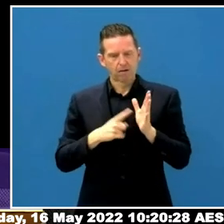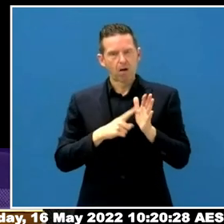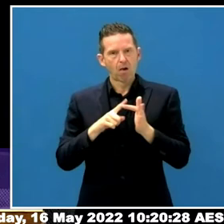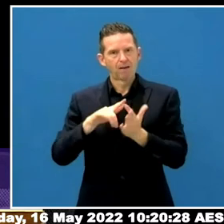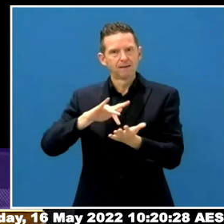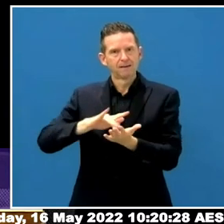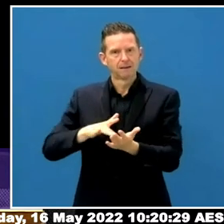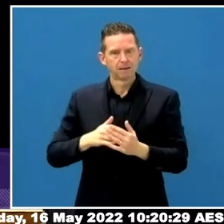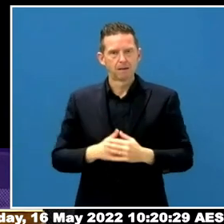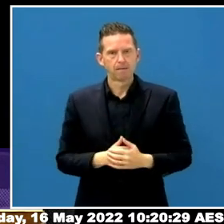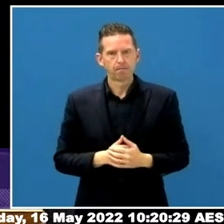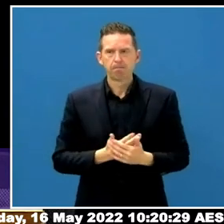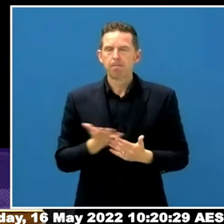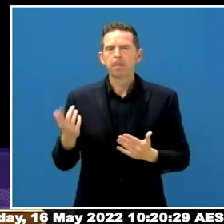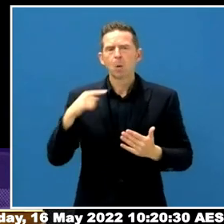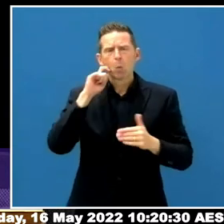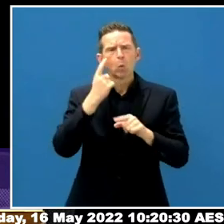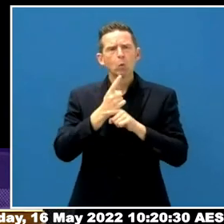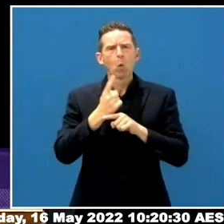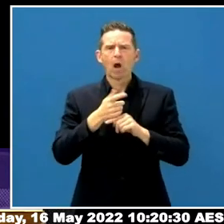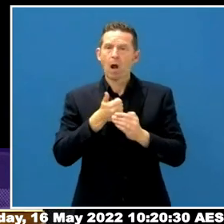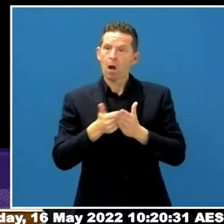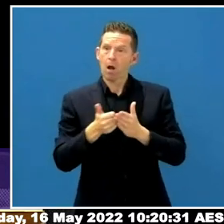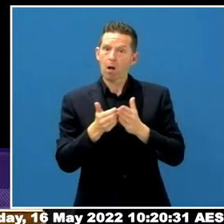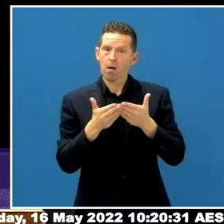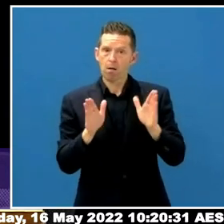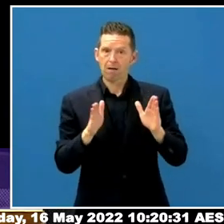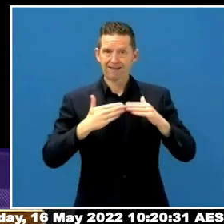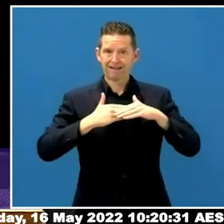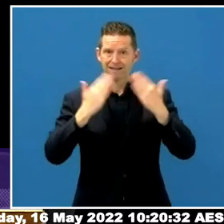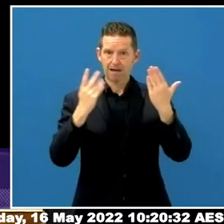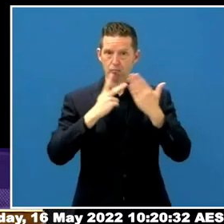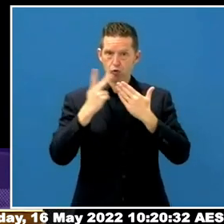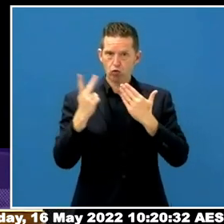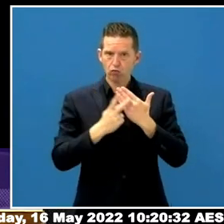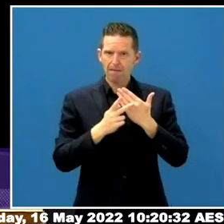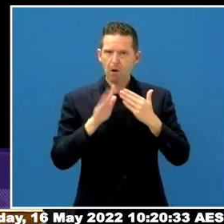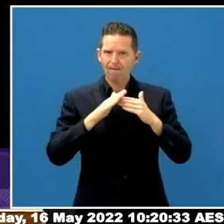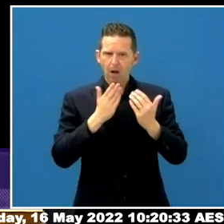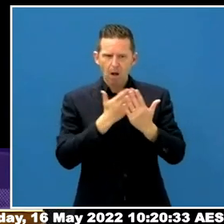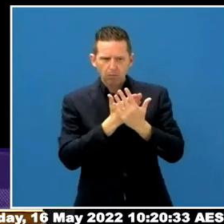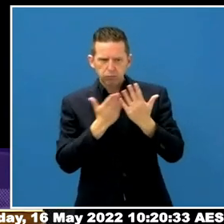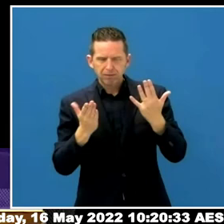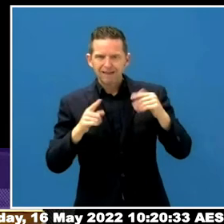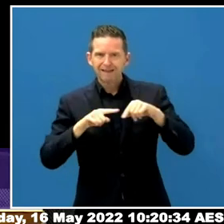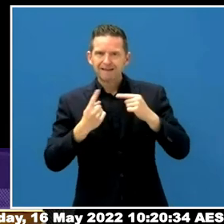services and supports provided by Afford to participants, both at its lifestyle centres